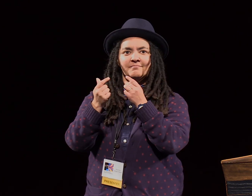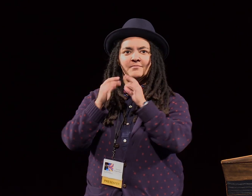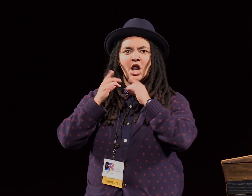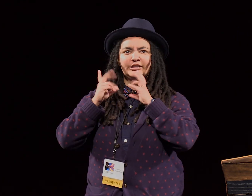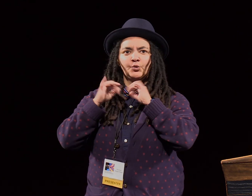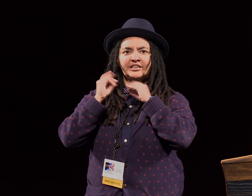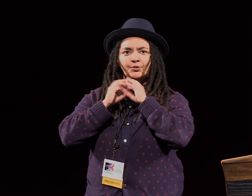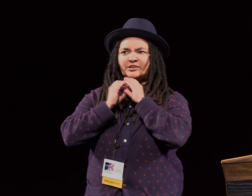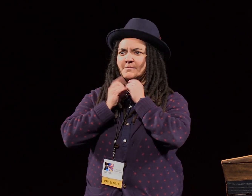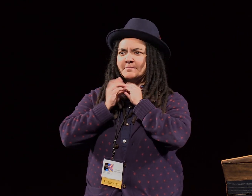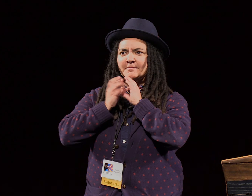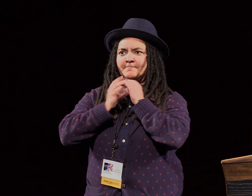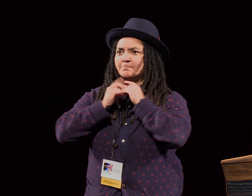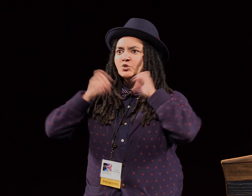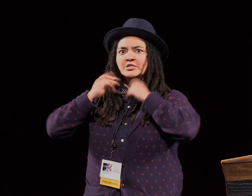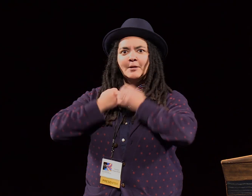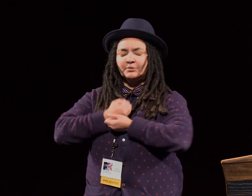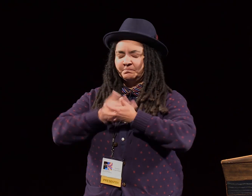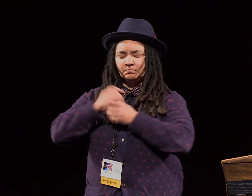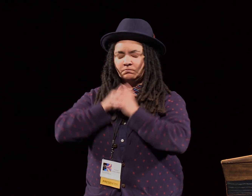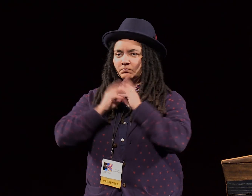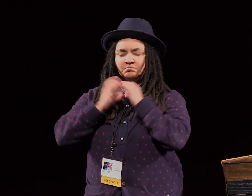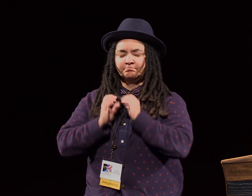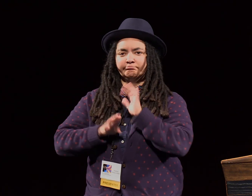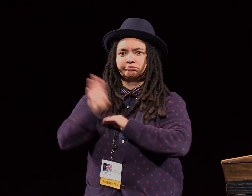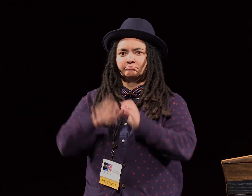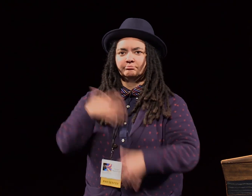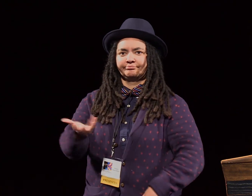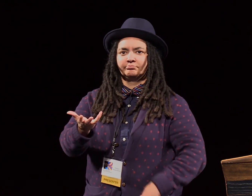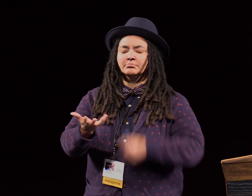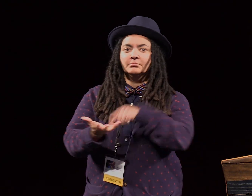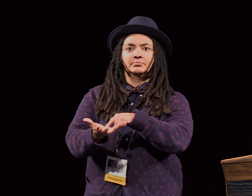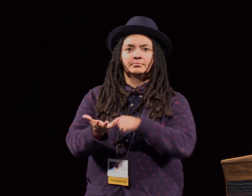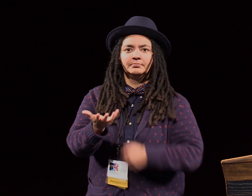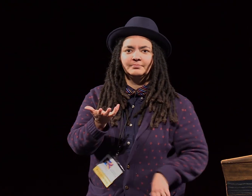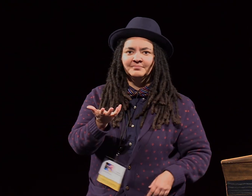It just happened after a lot of discussion. This is what came to fruition.